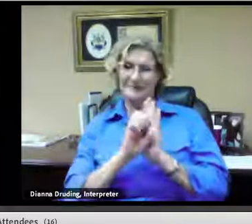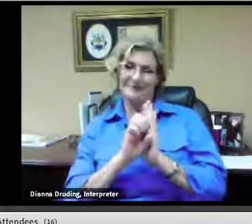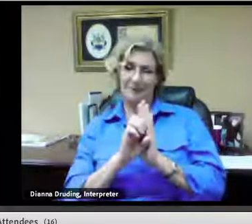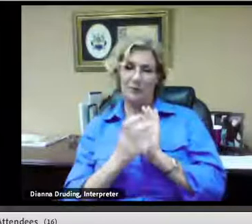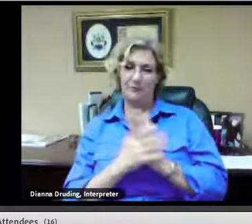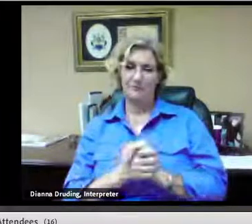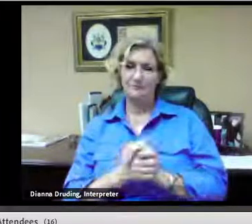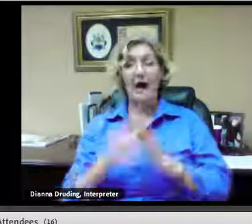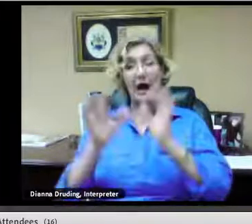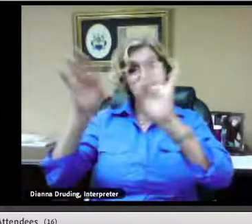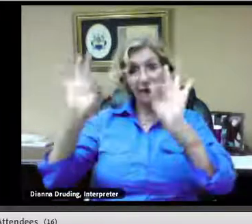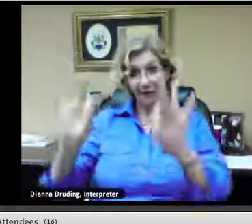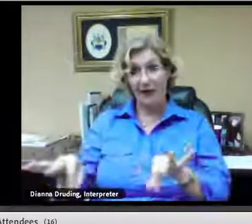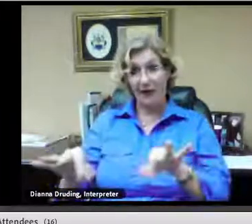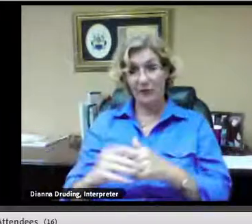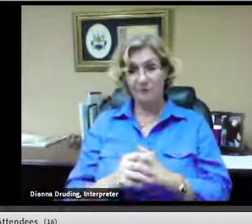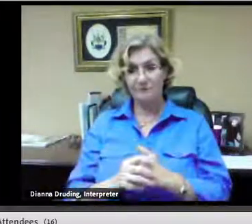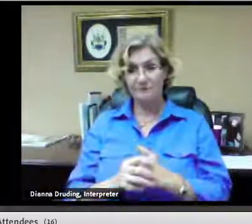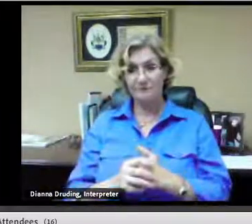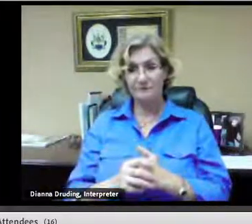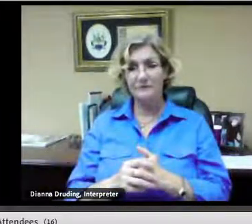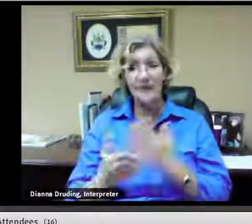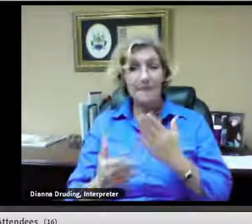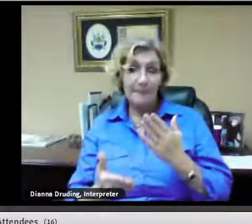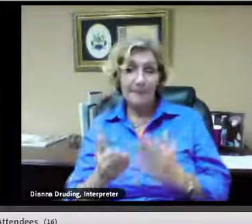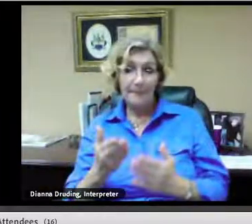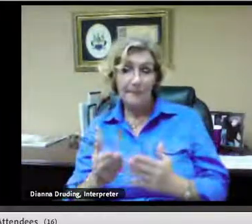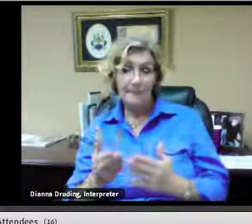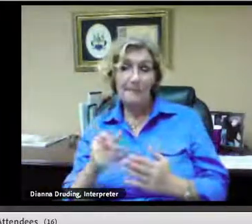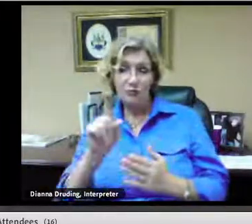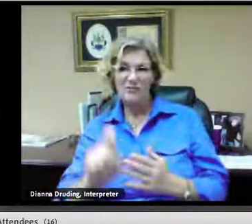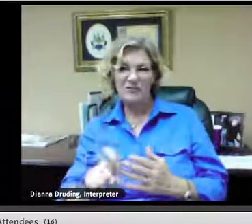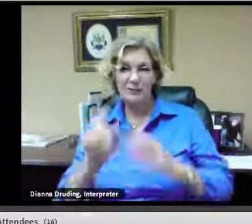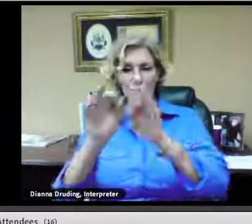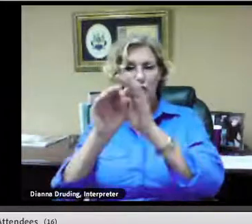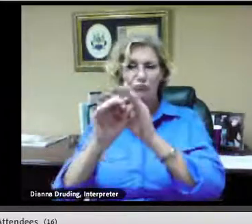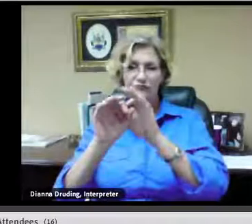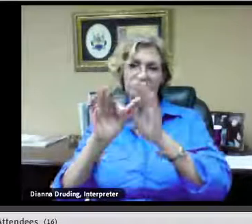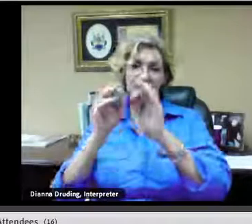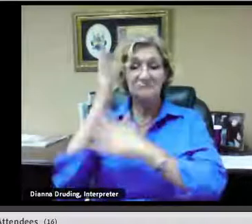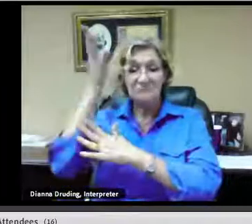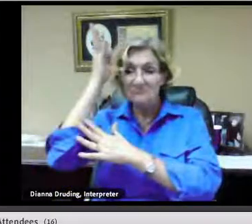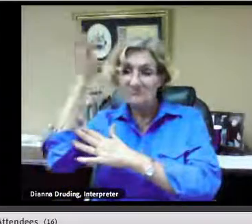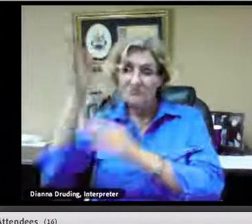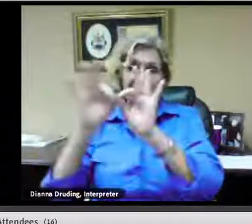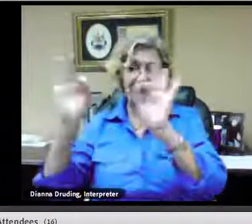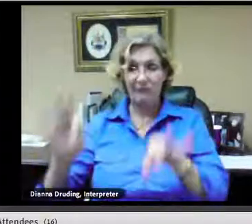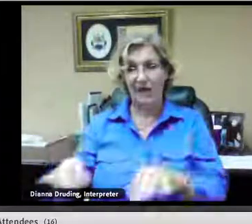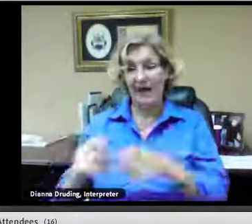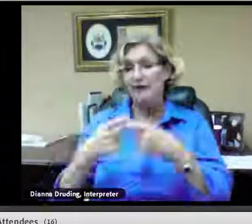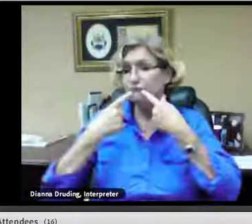Okay? You might have to create a flyer to give an announcement for an upcoming program. Okay?